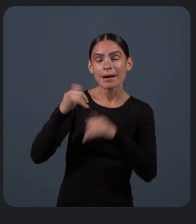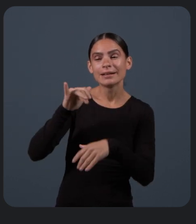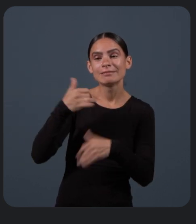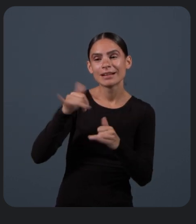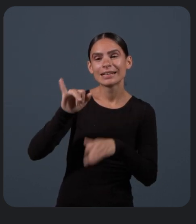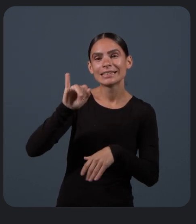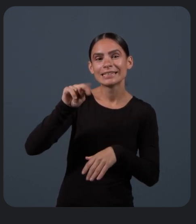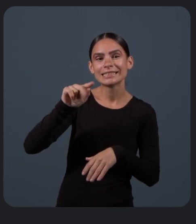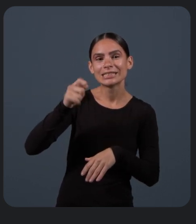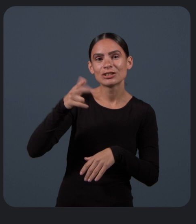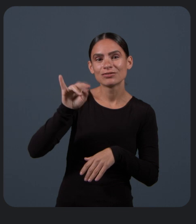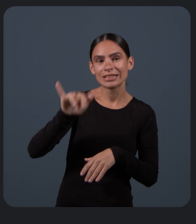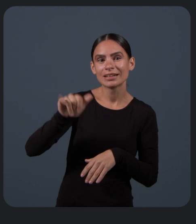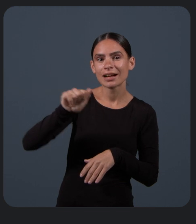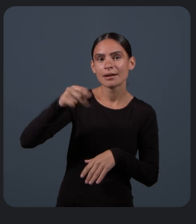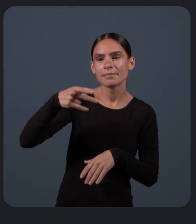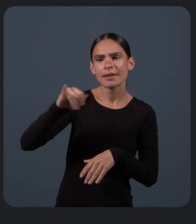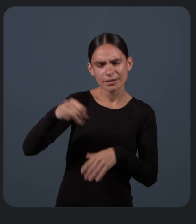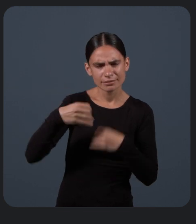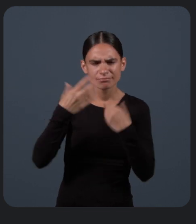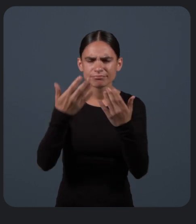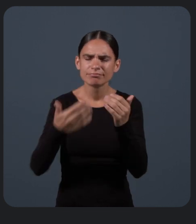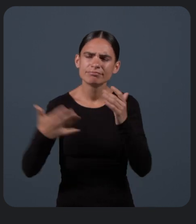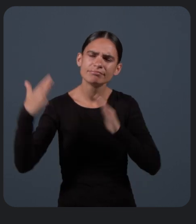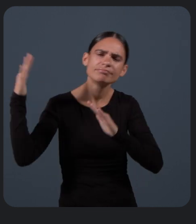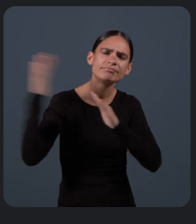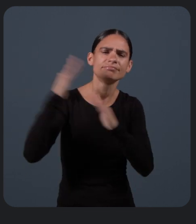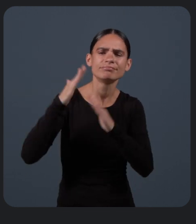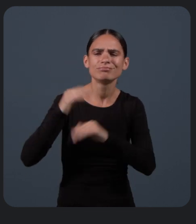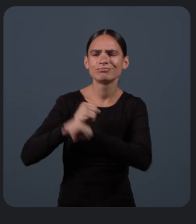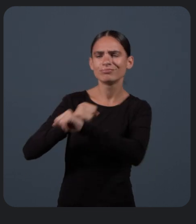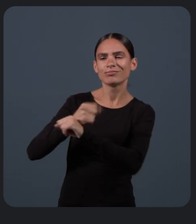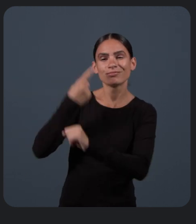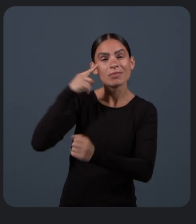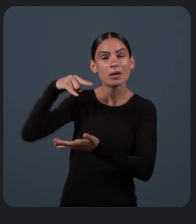to give you the most advanced protection for Android apps.